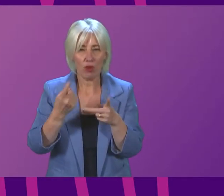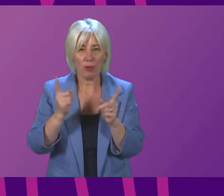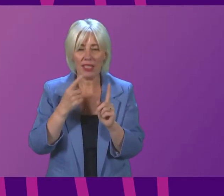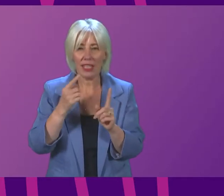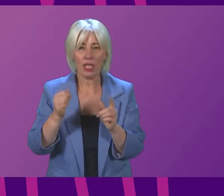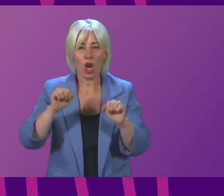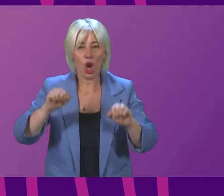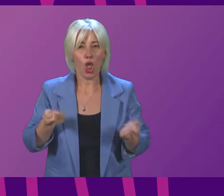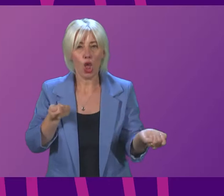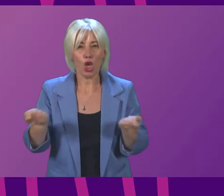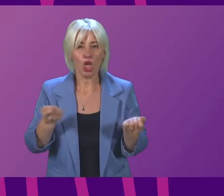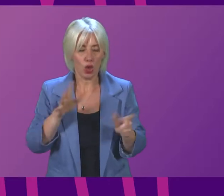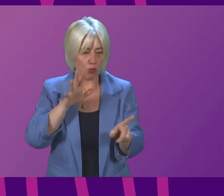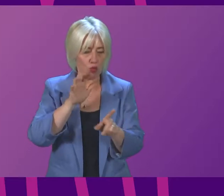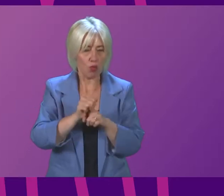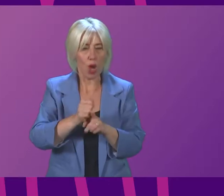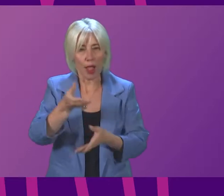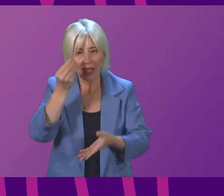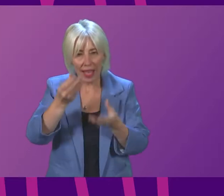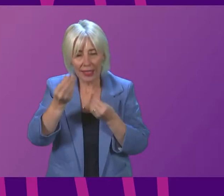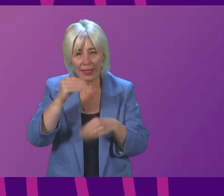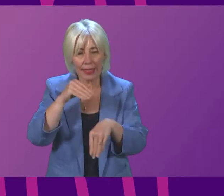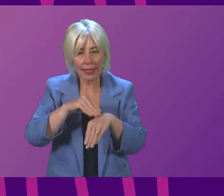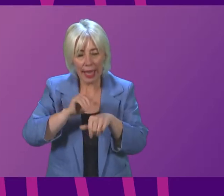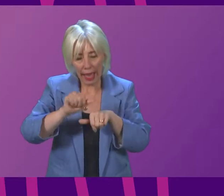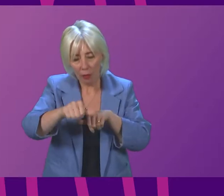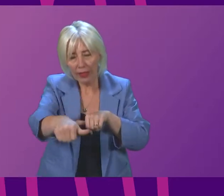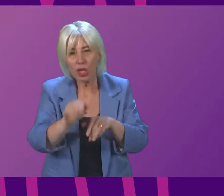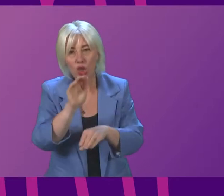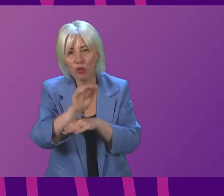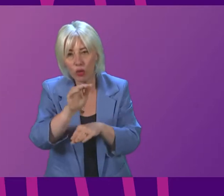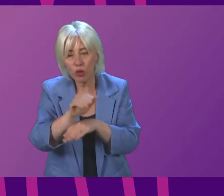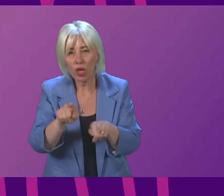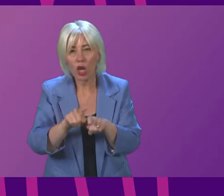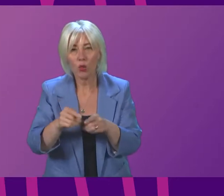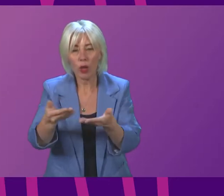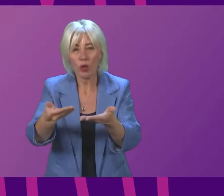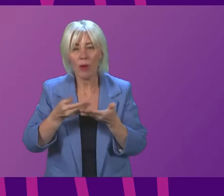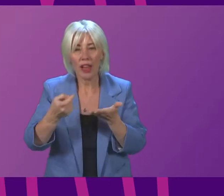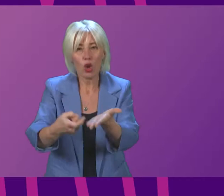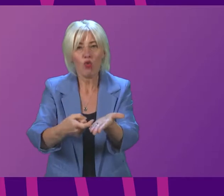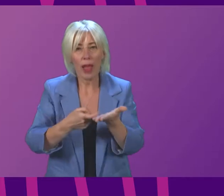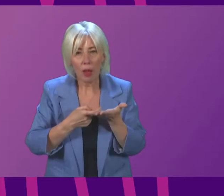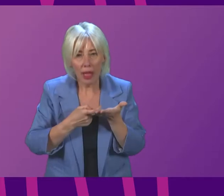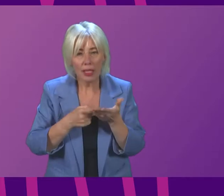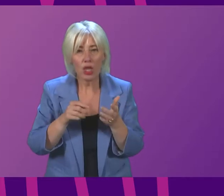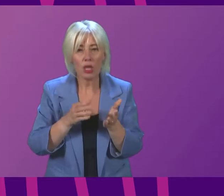“To identify lessons and implications for the future, and provide recommendations”, and “To provide reports”— that word is plural—